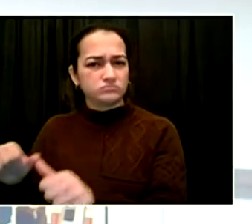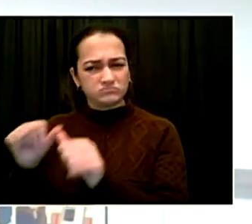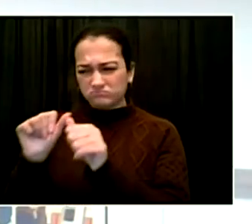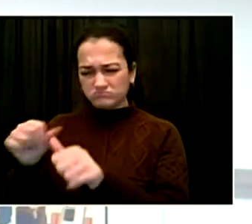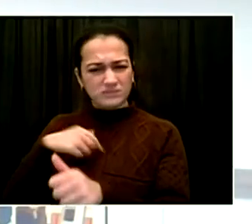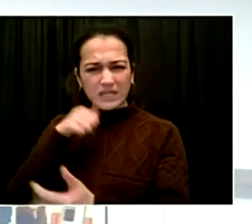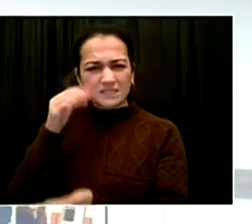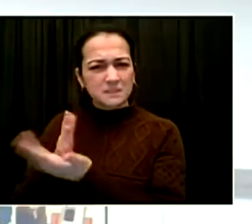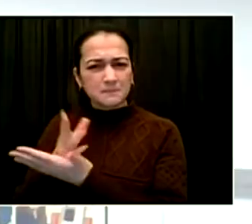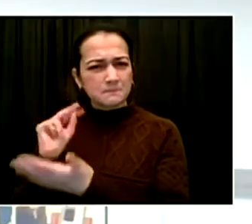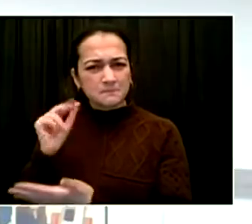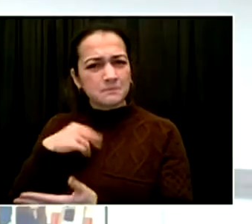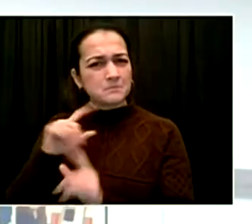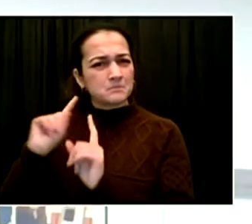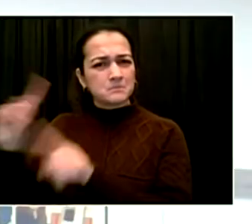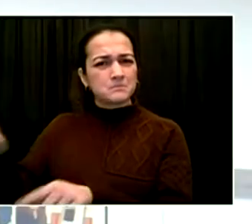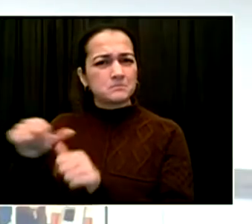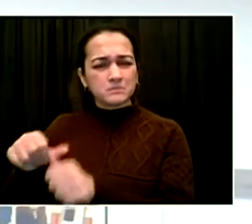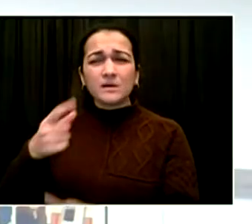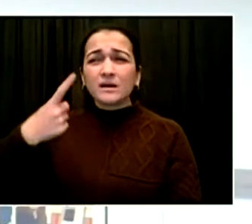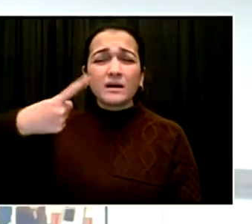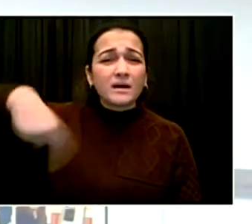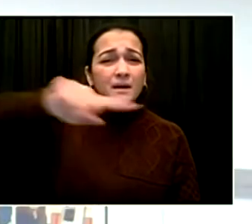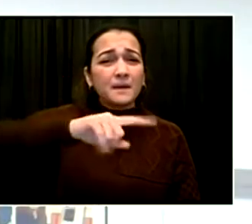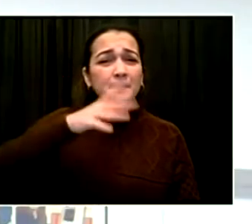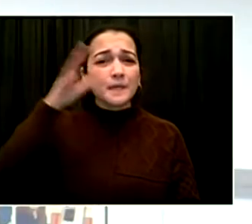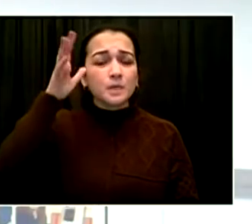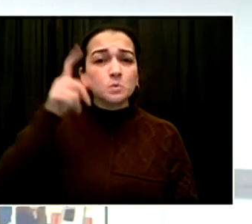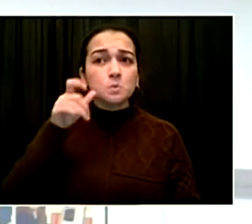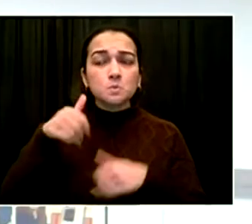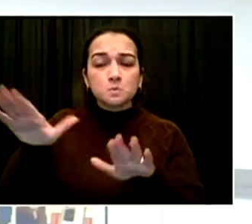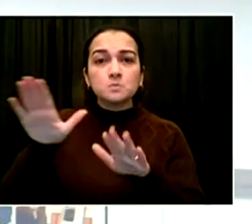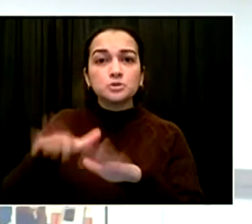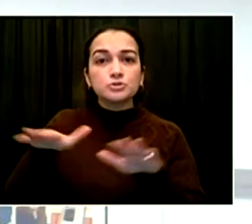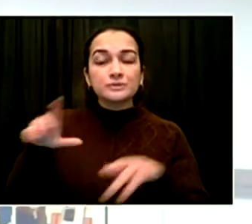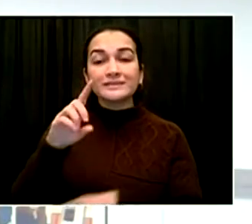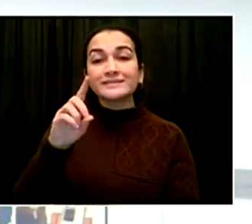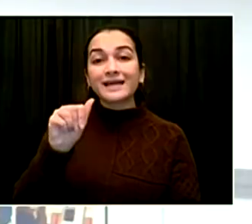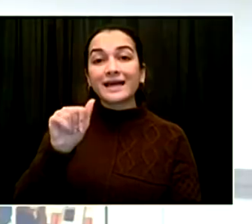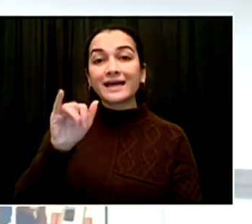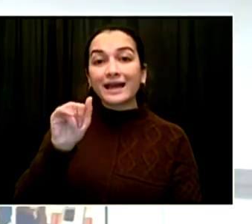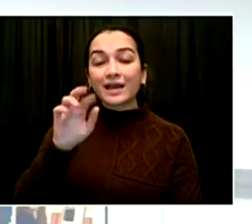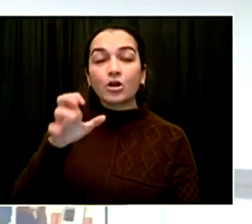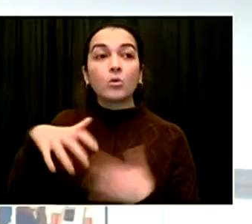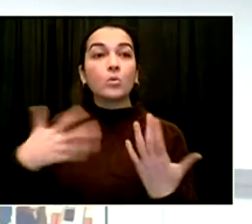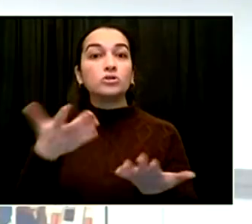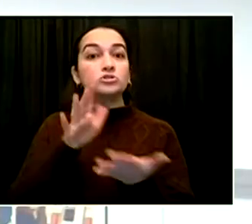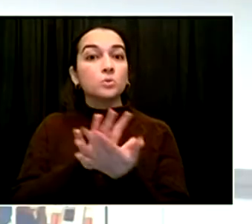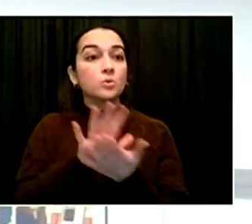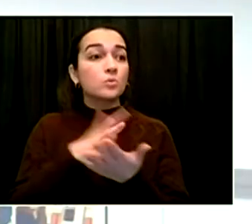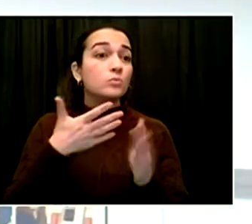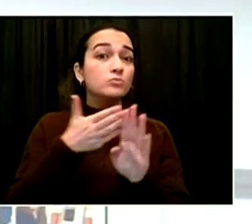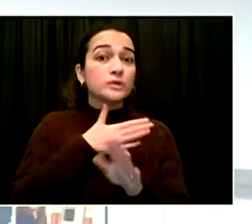SHE'LL CONTINUE GOING TO DAY